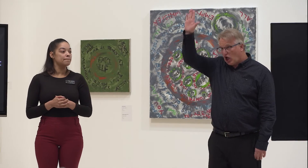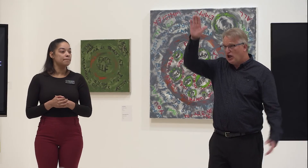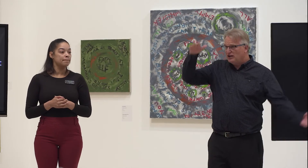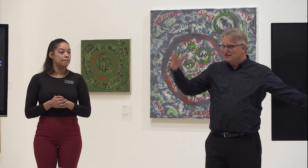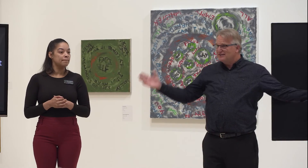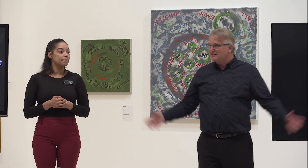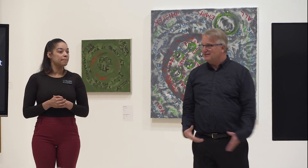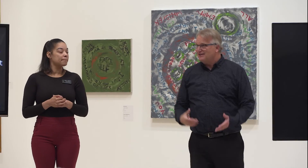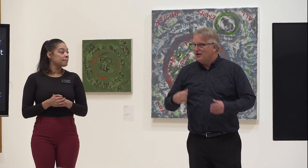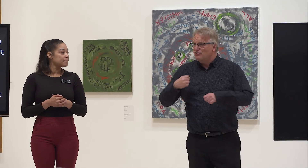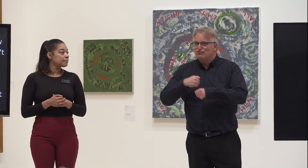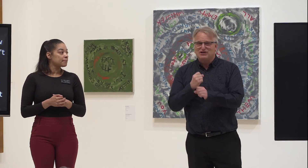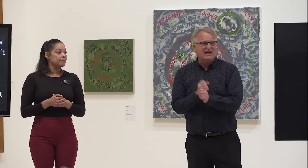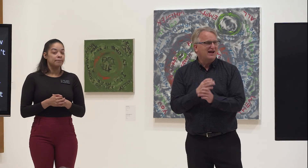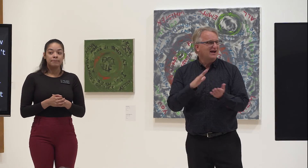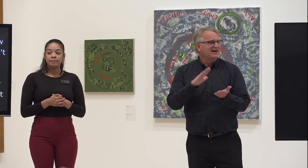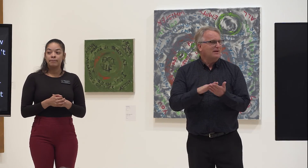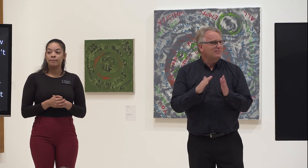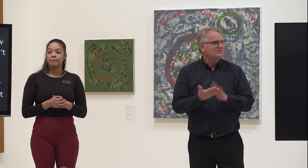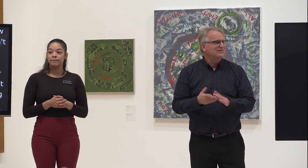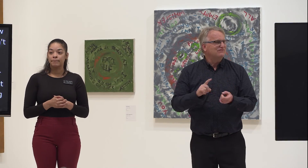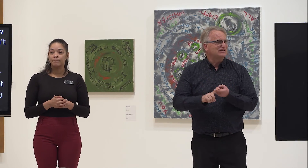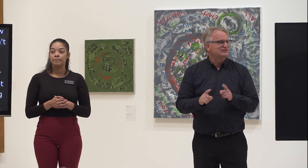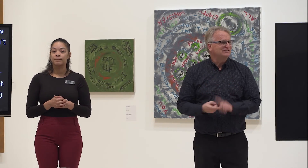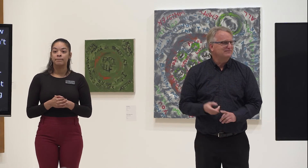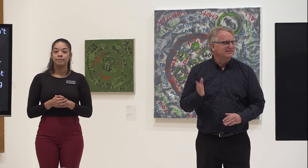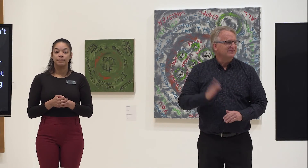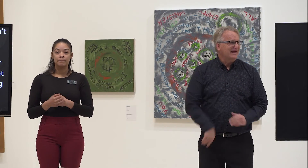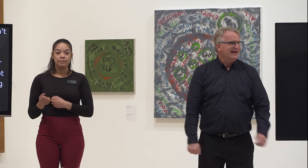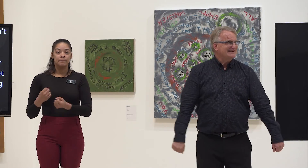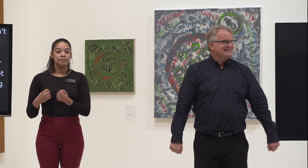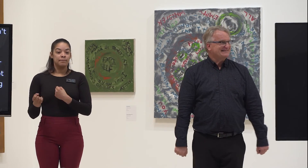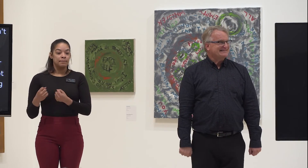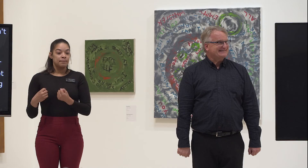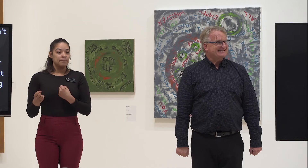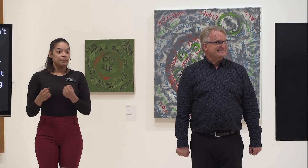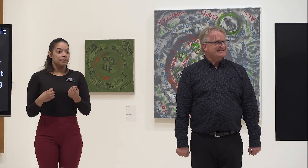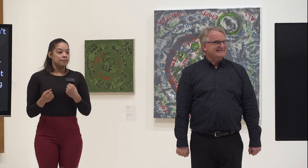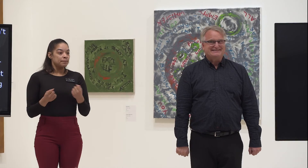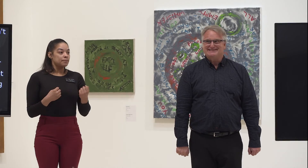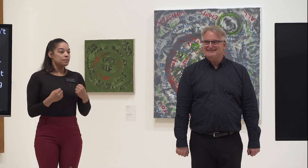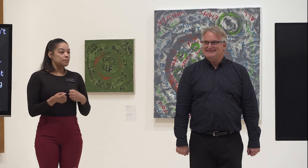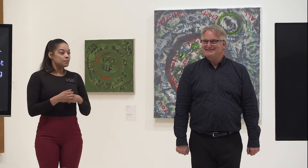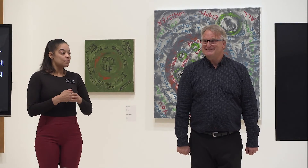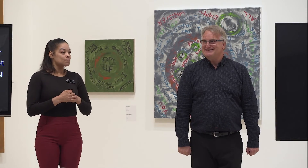Invite people to go with you who are Deaf. Enlarge your community by inviting members of the Deaf community.